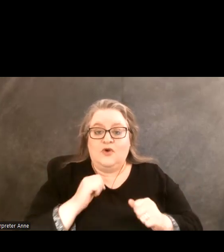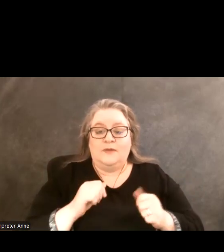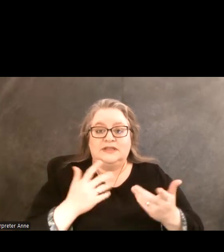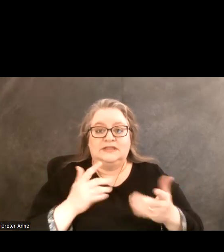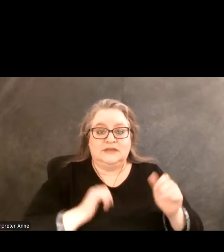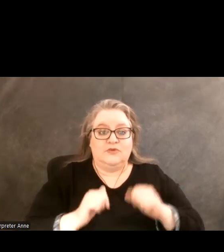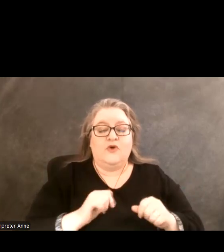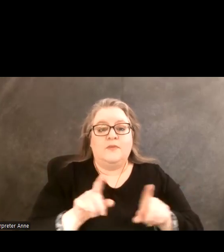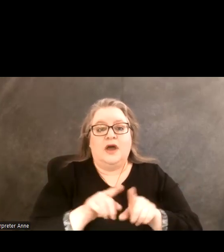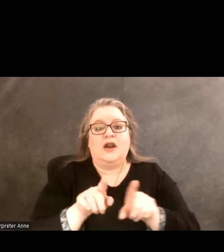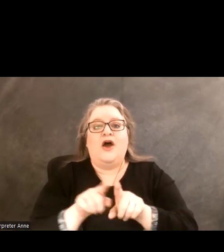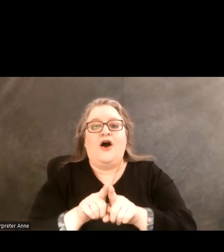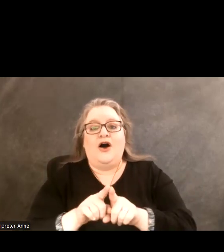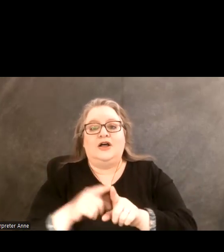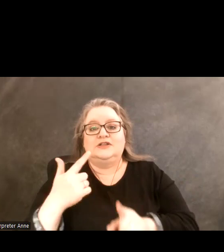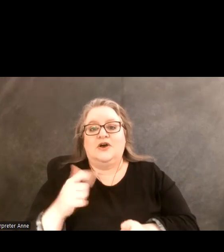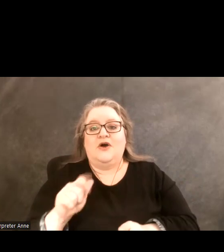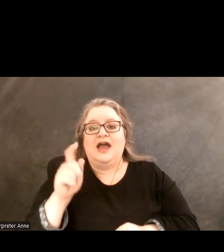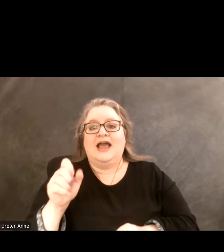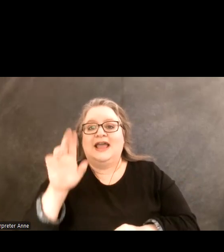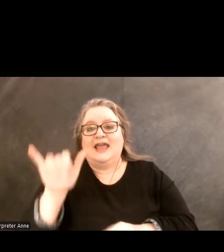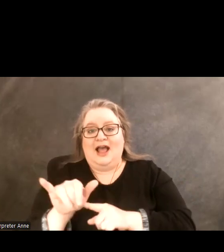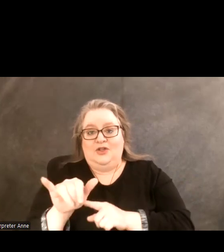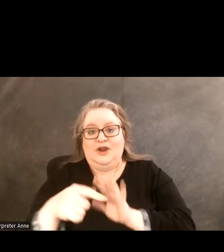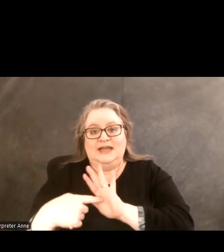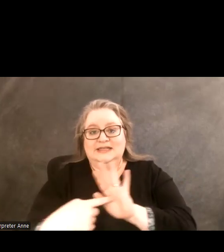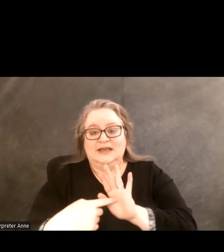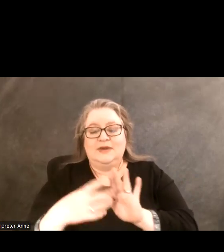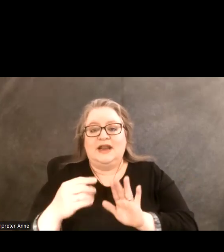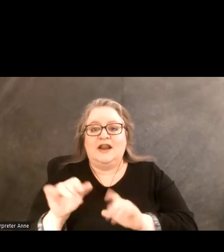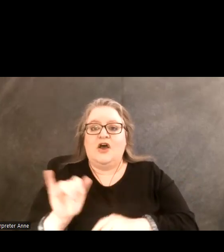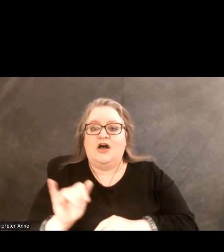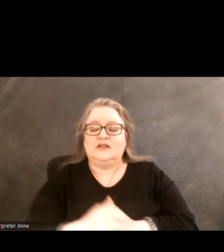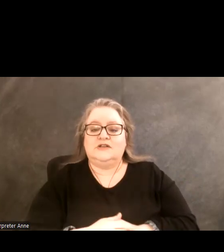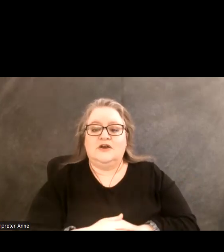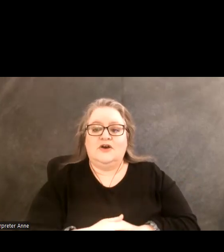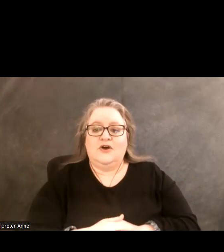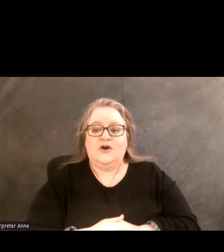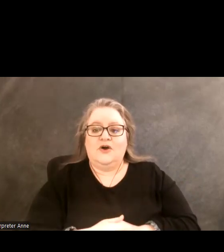but also a gallery exhibit. And I am also going to make my